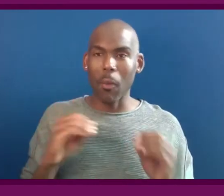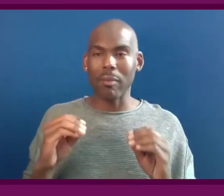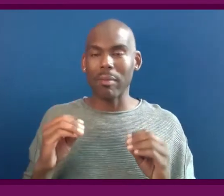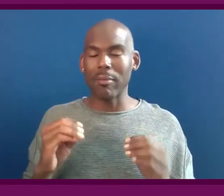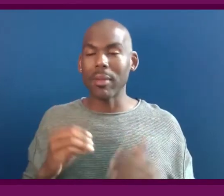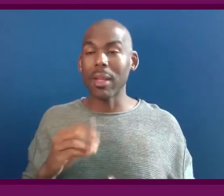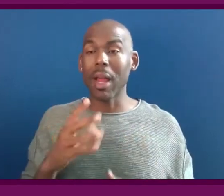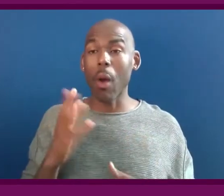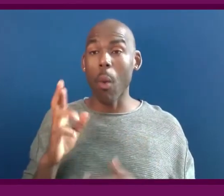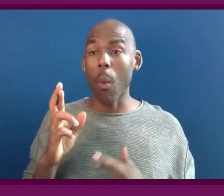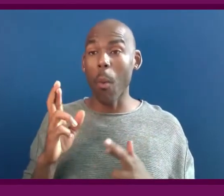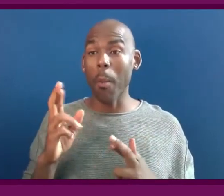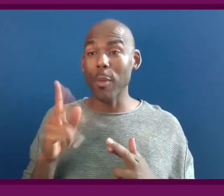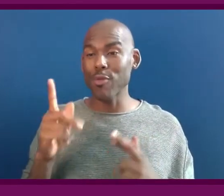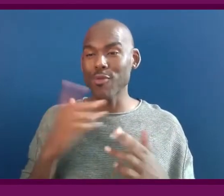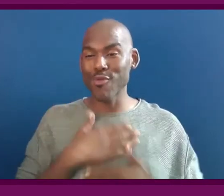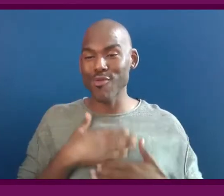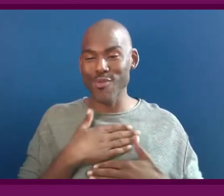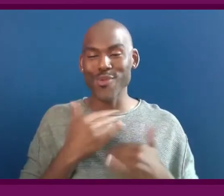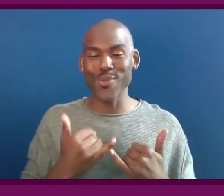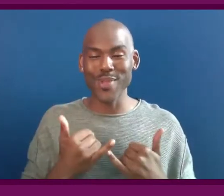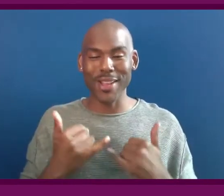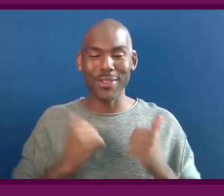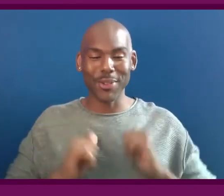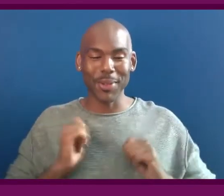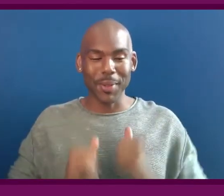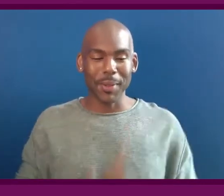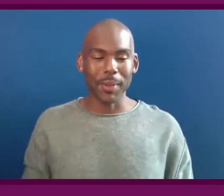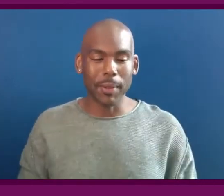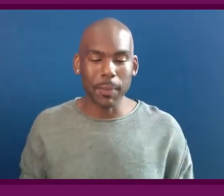And I really hope that you enjoy today's episode.